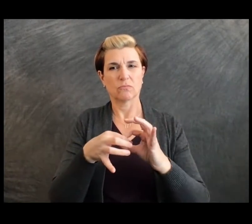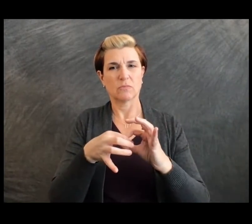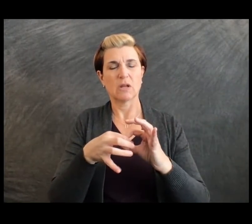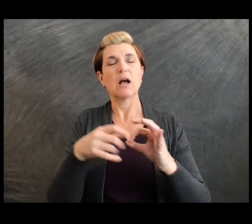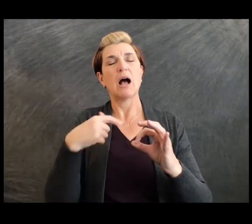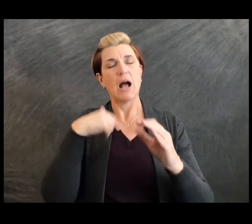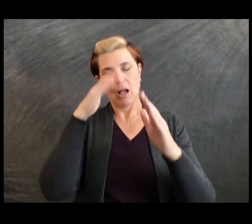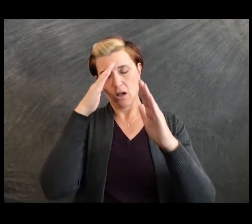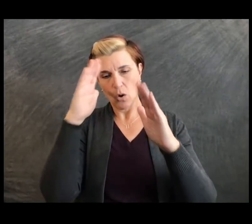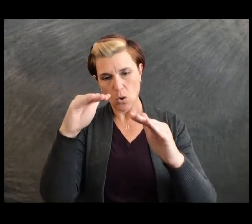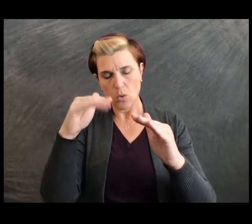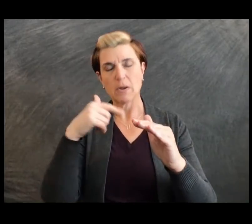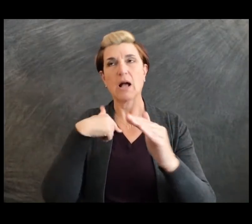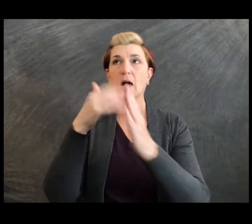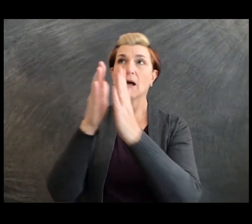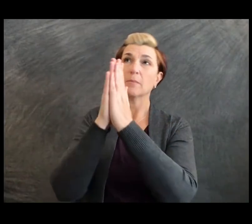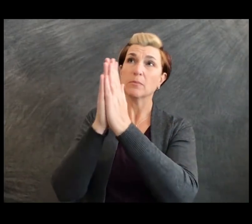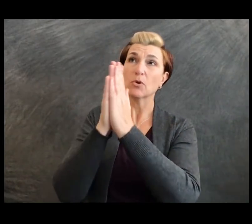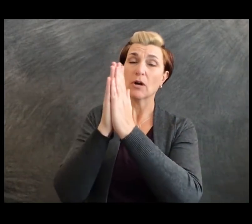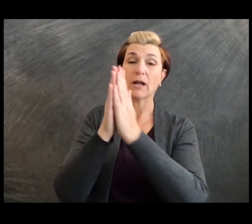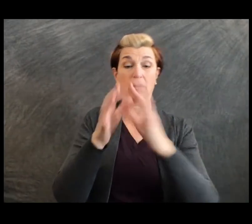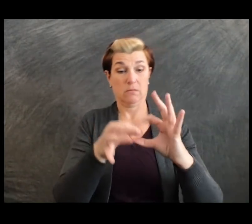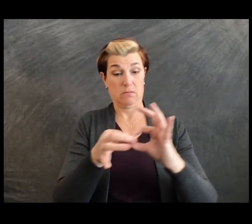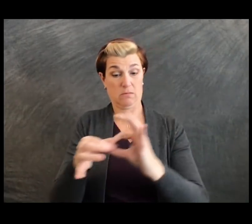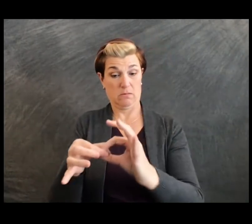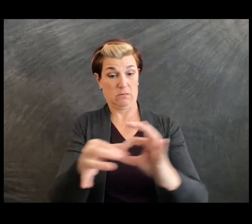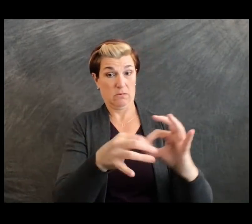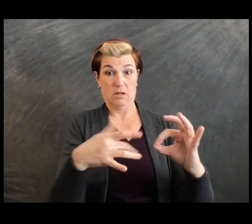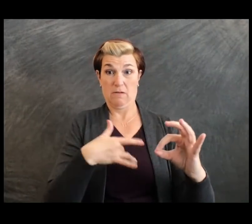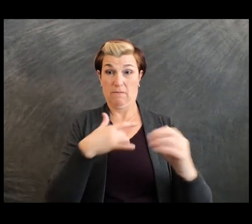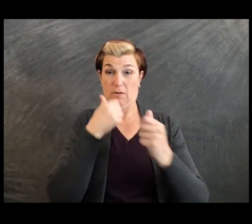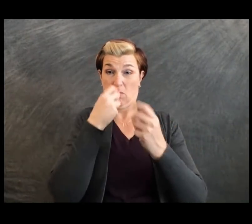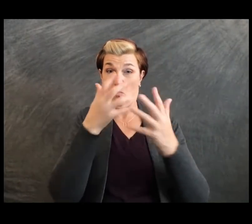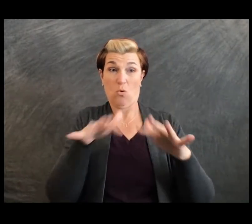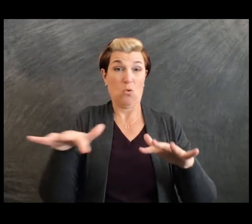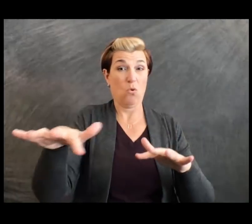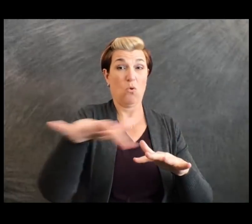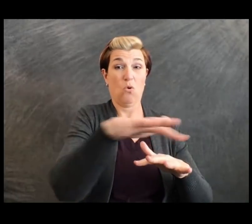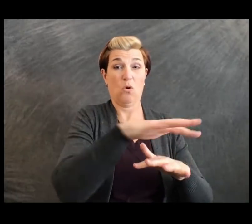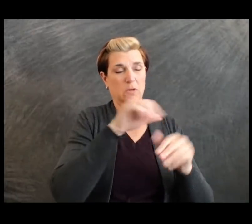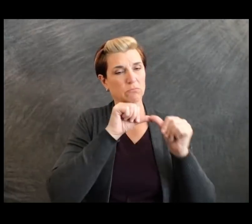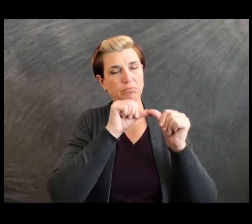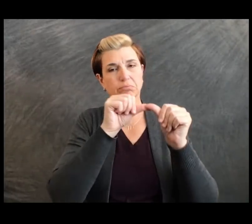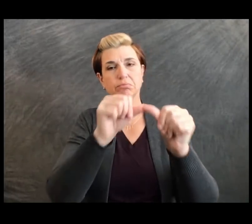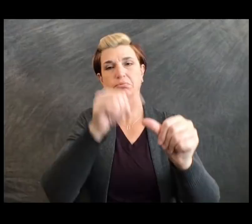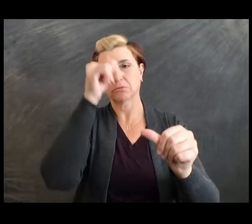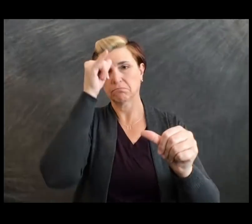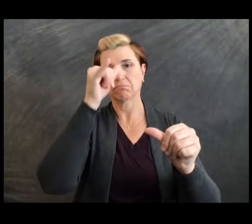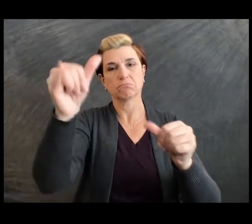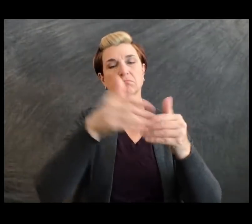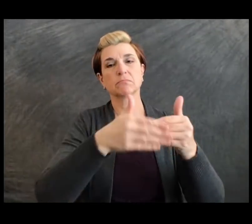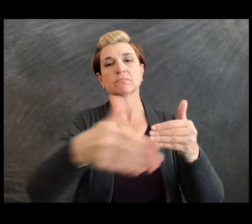far beyond this crisis Ben thank you very much